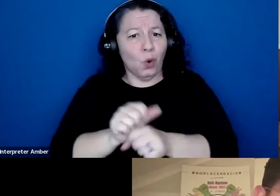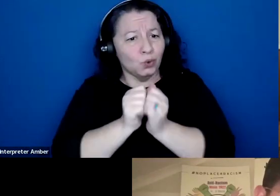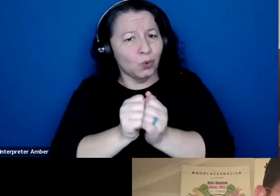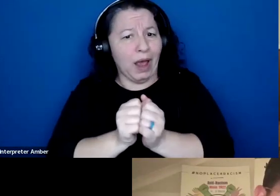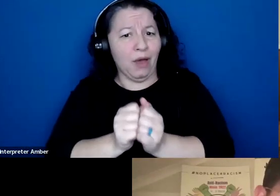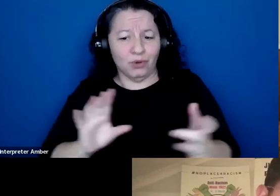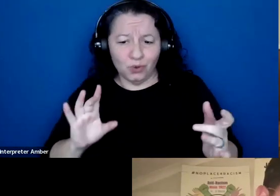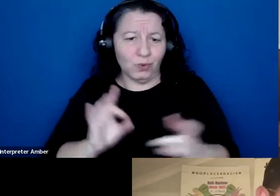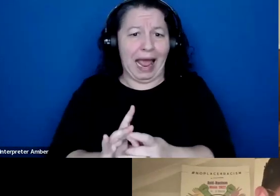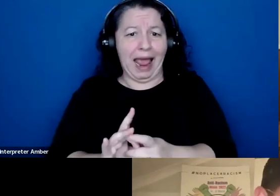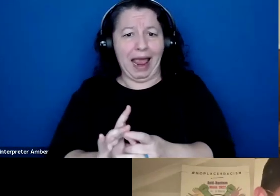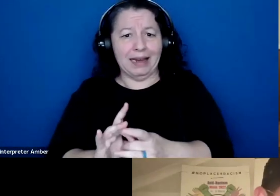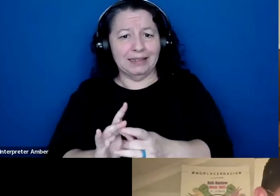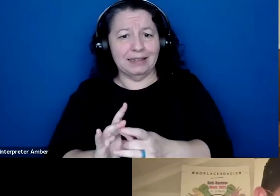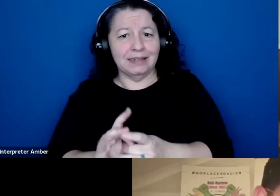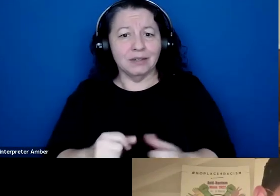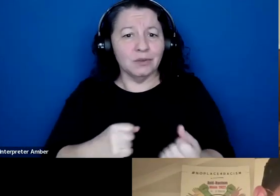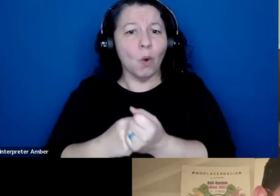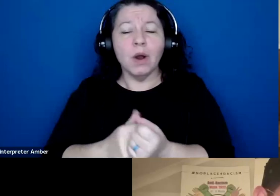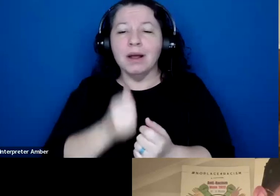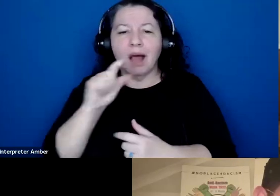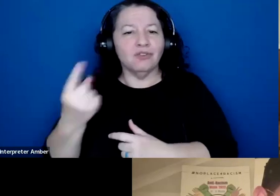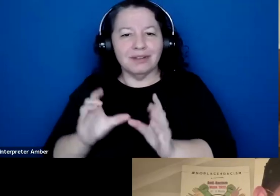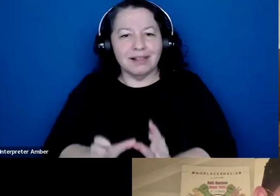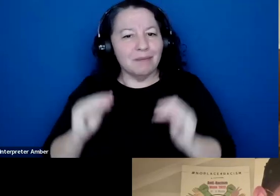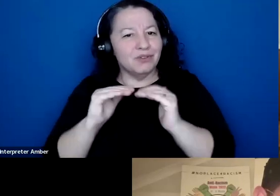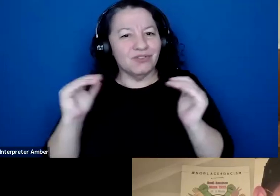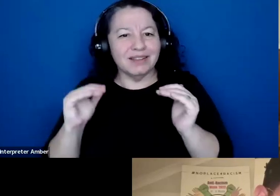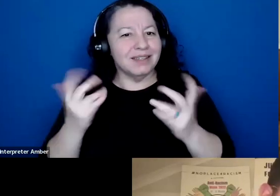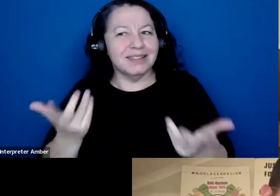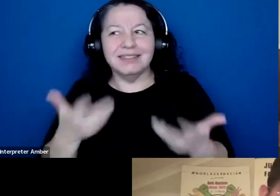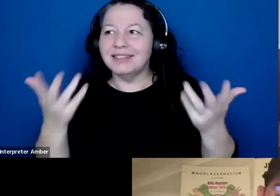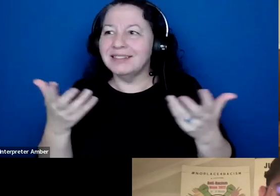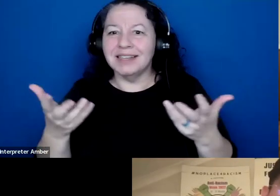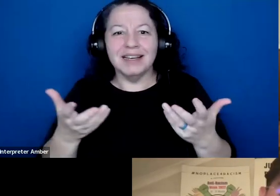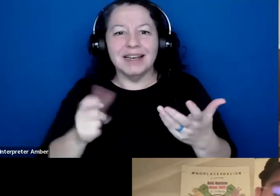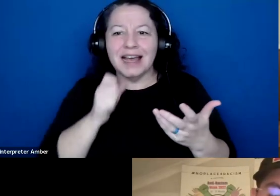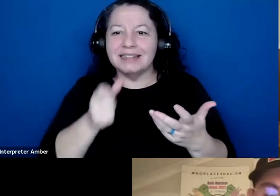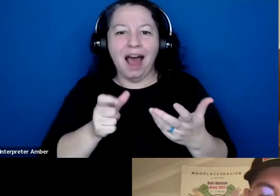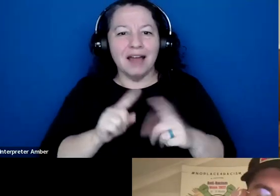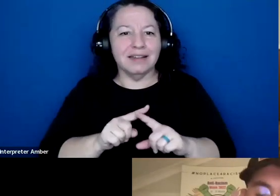it is not a climate justice differentiates itself from any manner